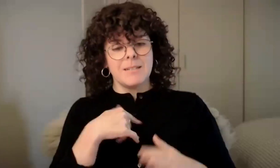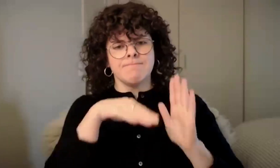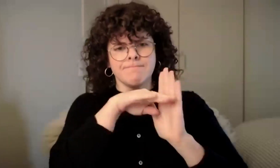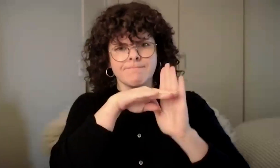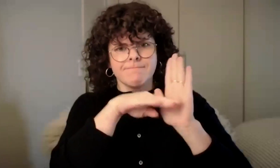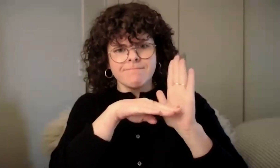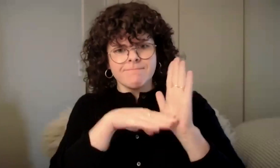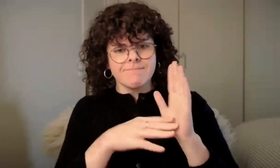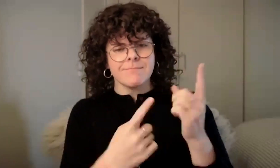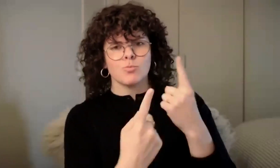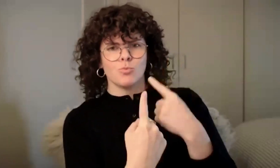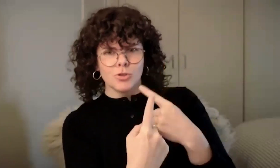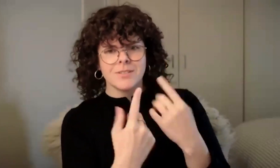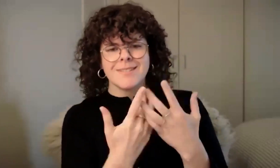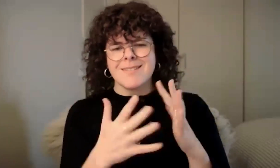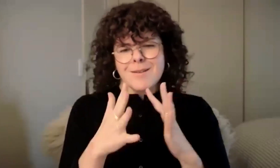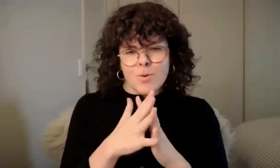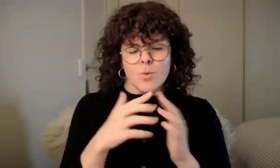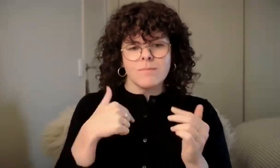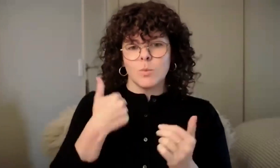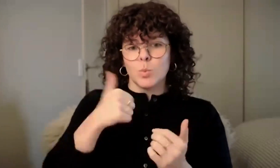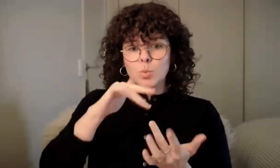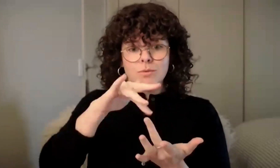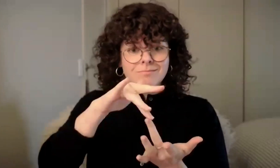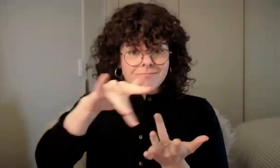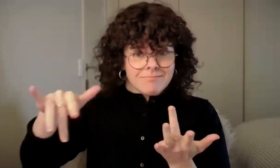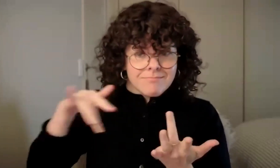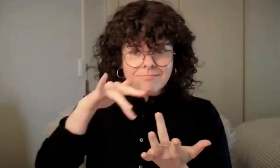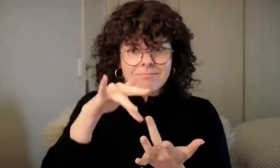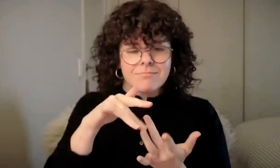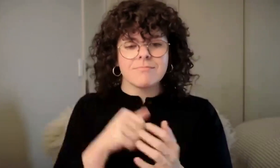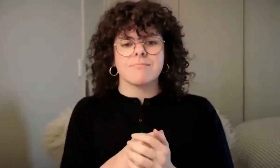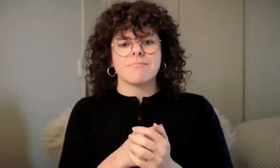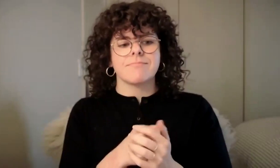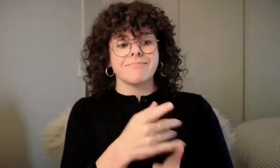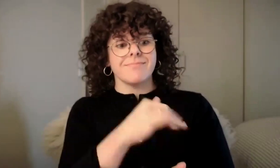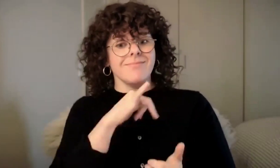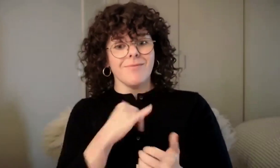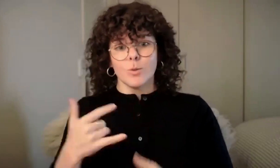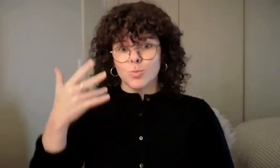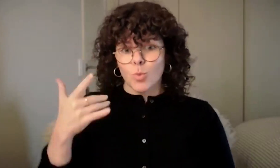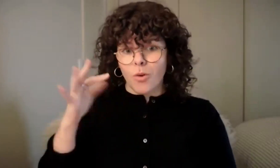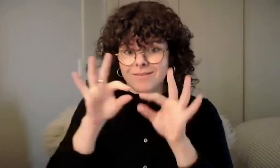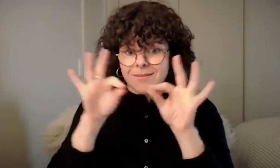I was given ample step-by-step information to engage with the online portal and given